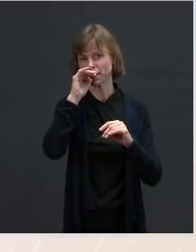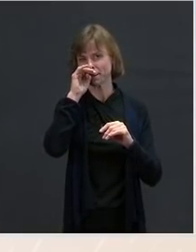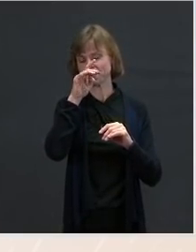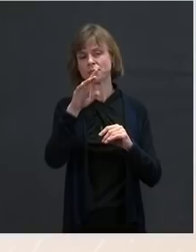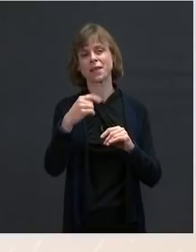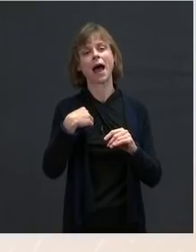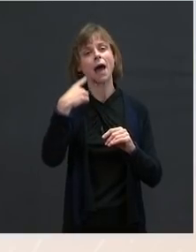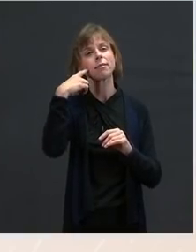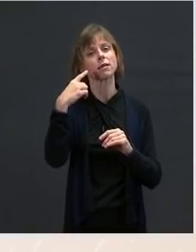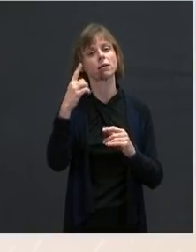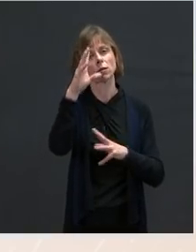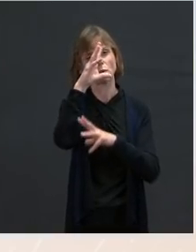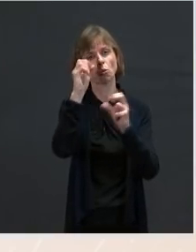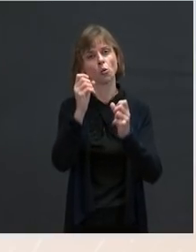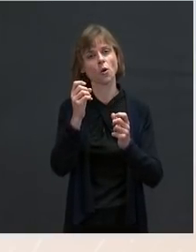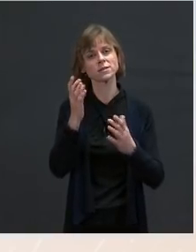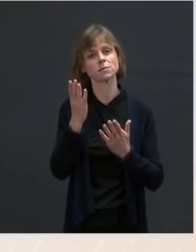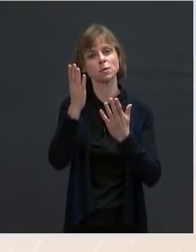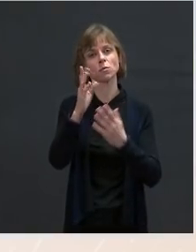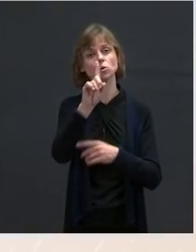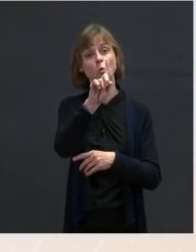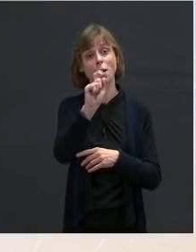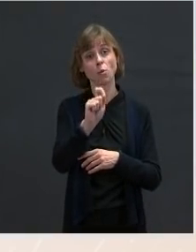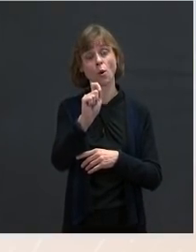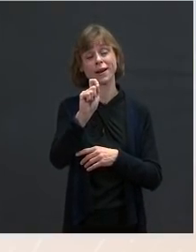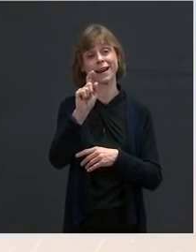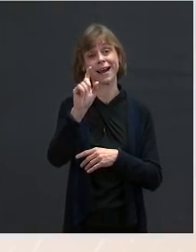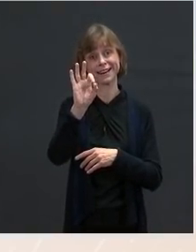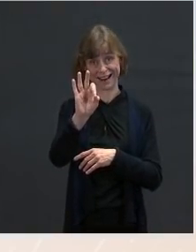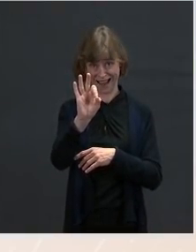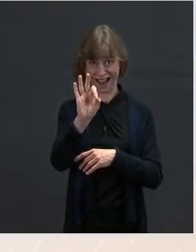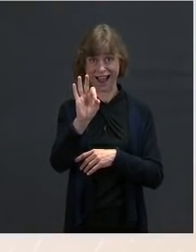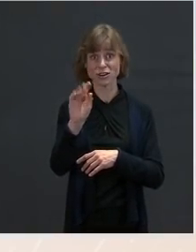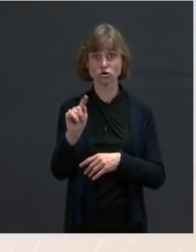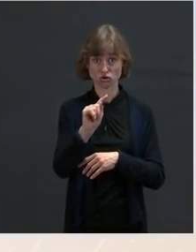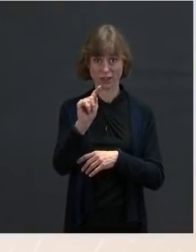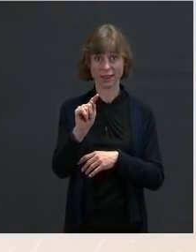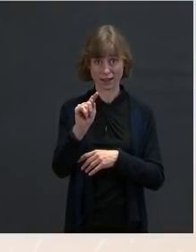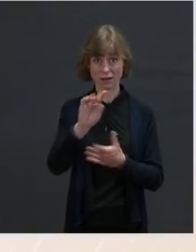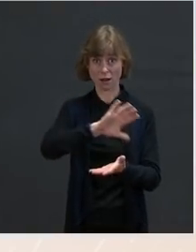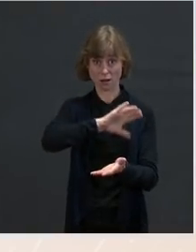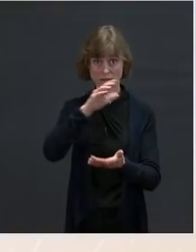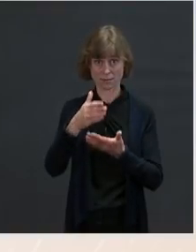proposed the $1.9 trillion size because he felt that was the -- those were the components